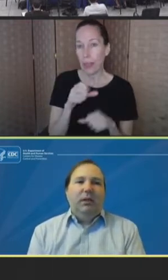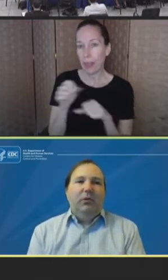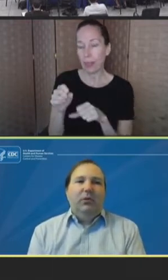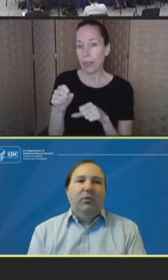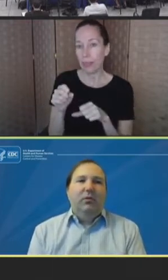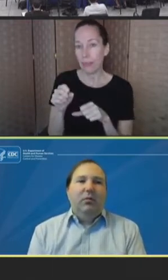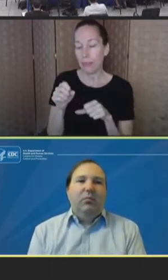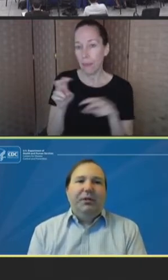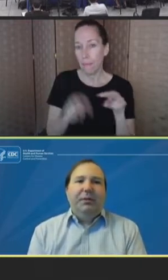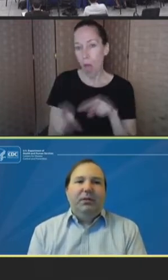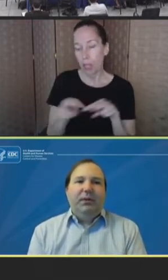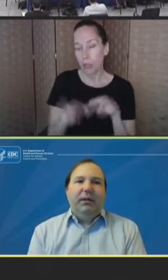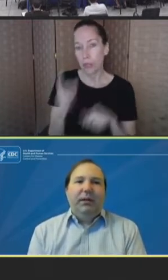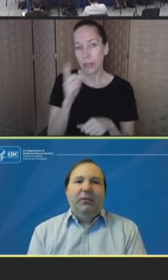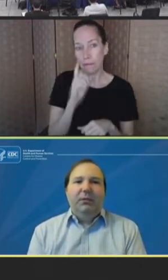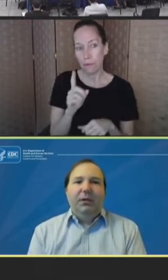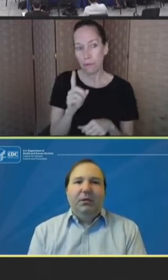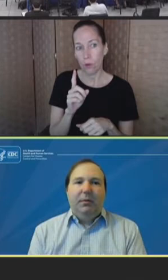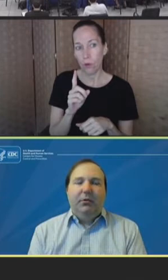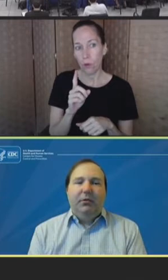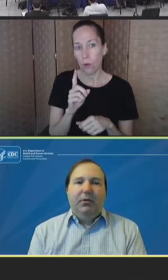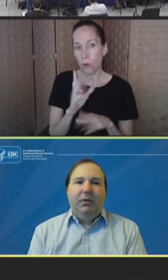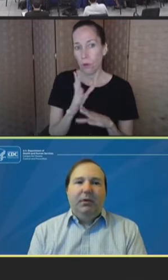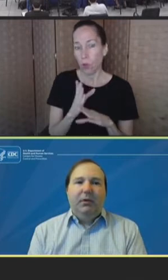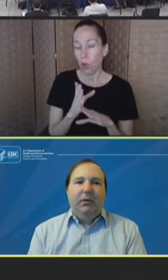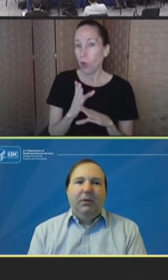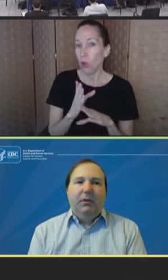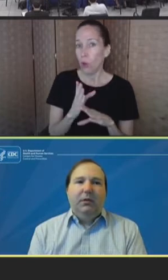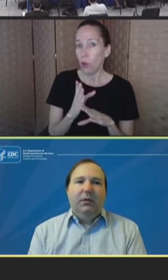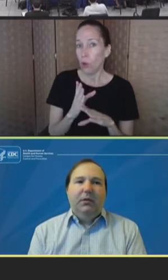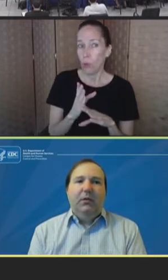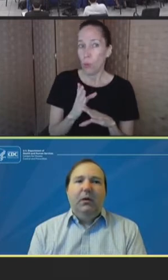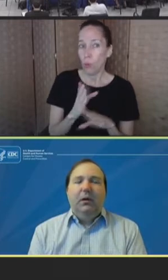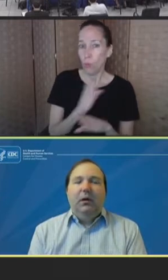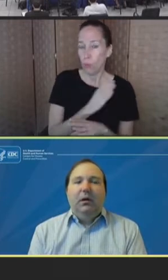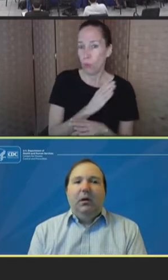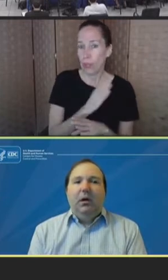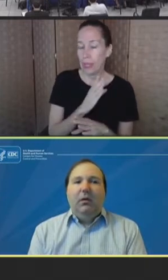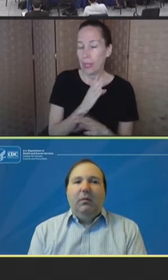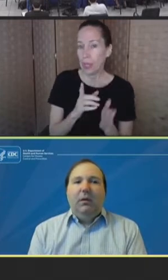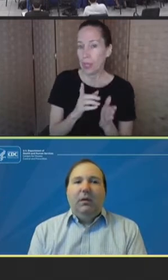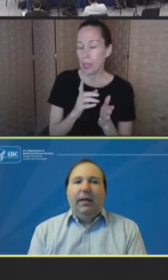these certain pre-specified adverse events and special interests listed here. So things like